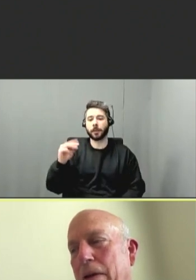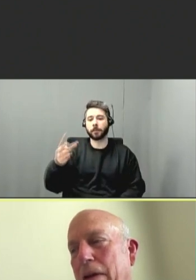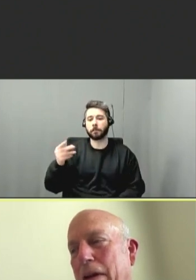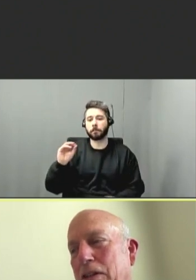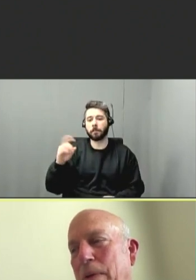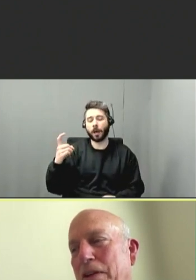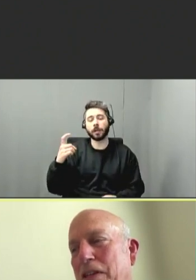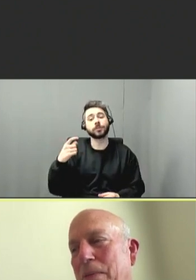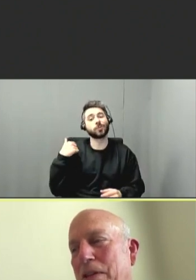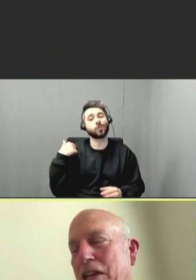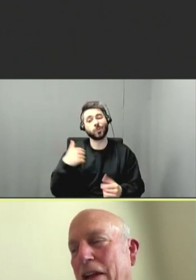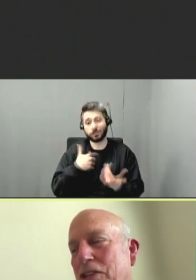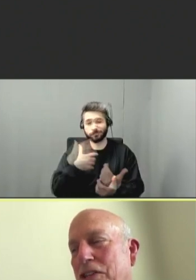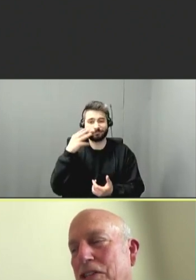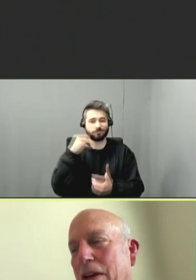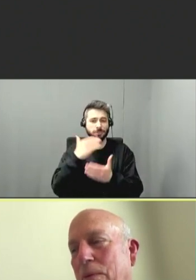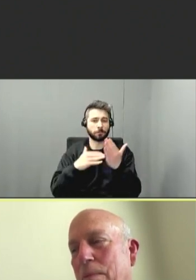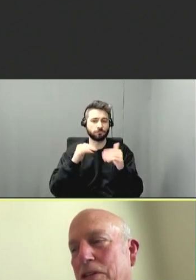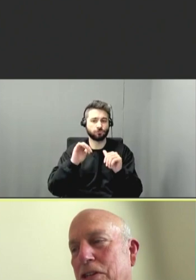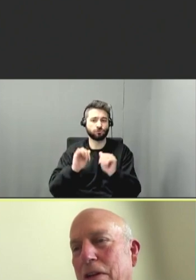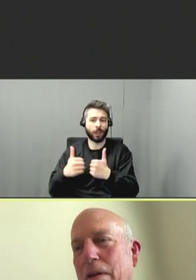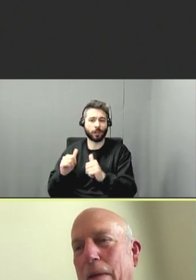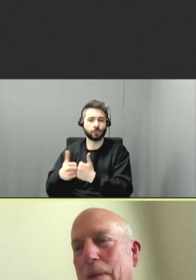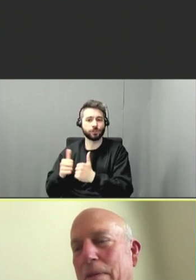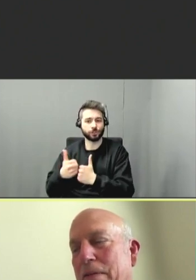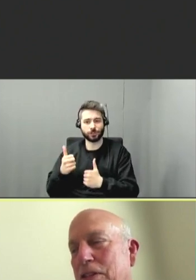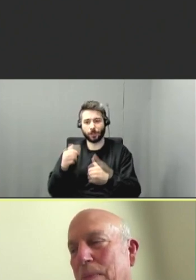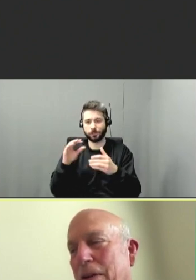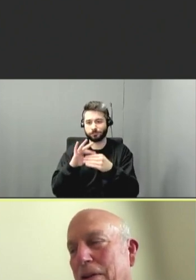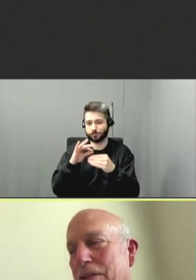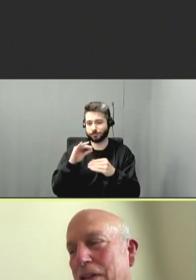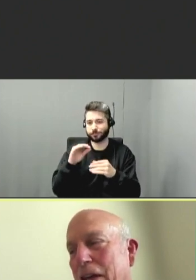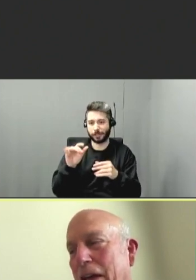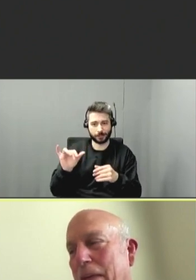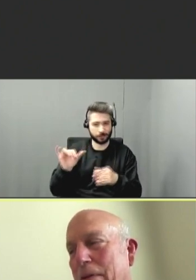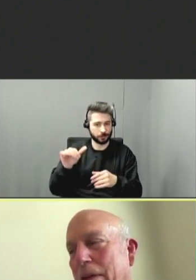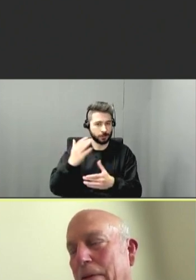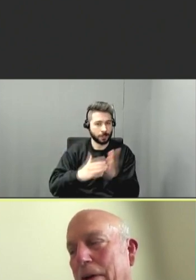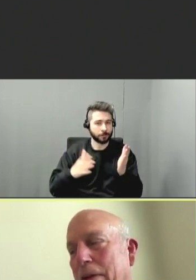We experienced some of the challenges that were mentioned by previous speakers in delivering